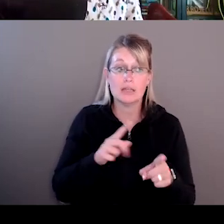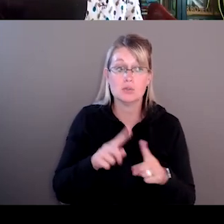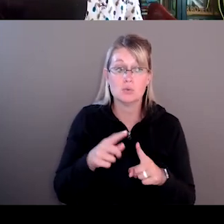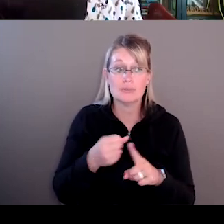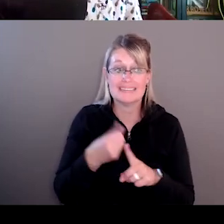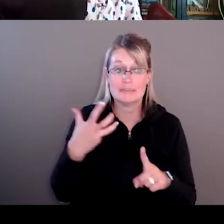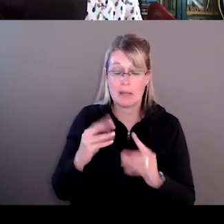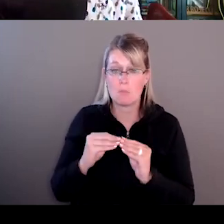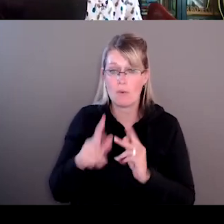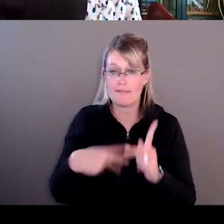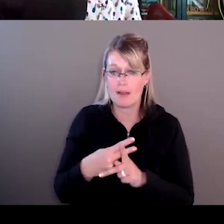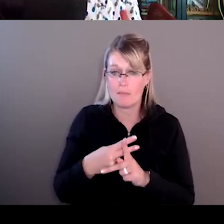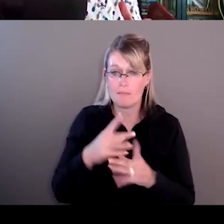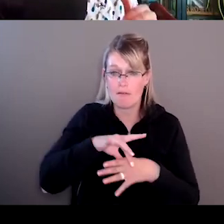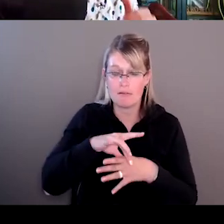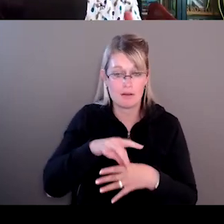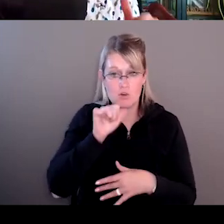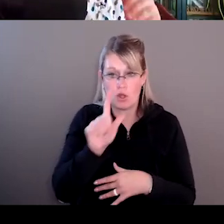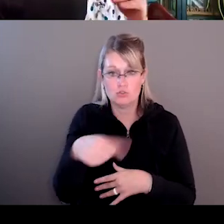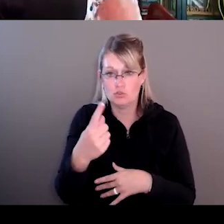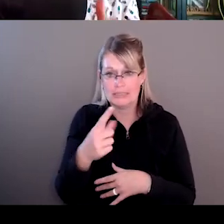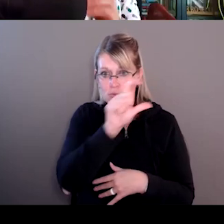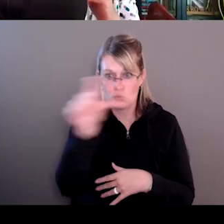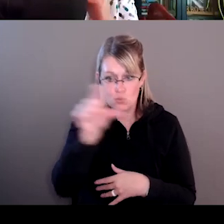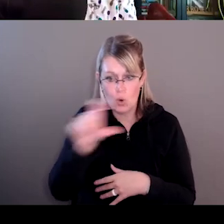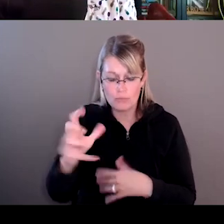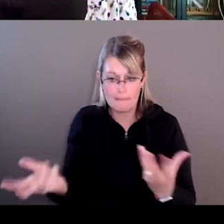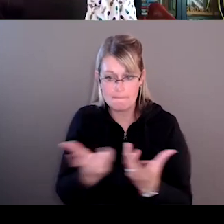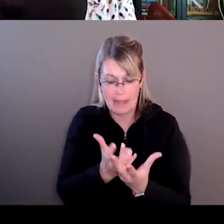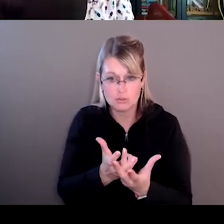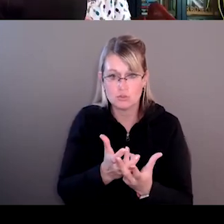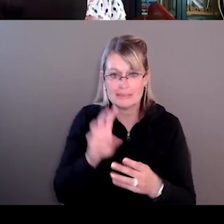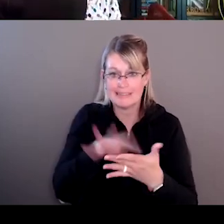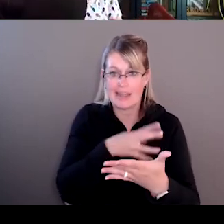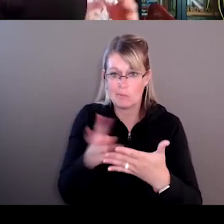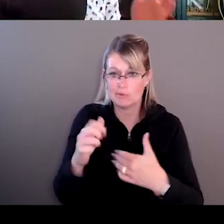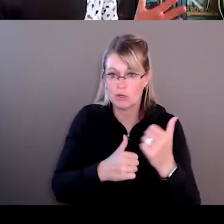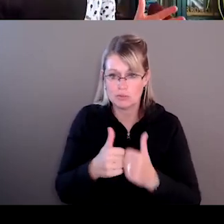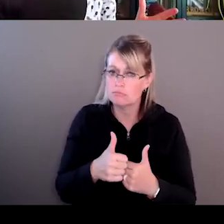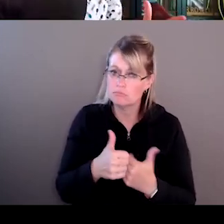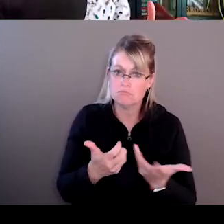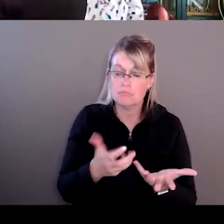types of content than strictly rows that match the table structure. It is allowed. But if you